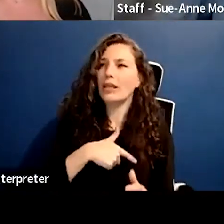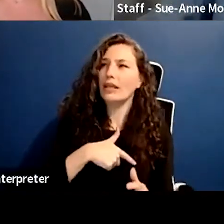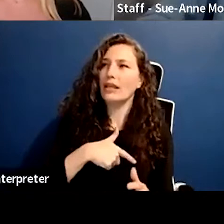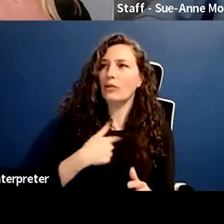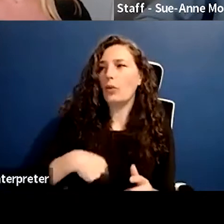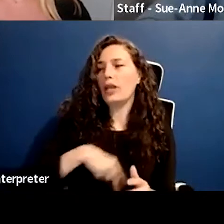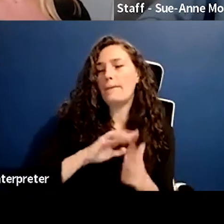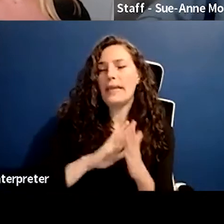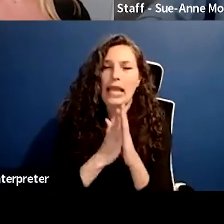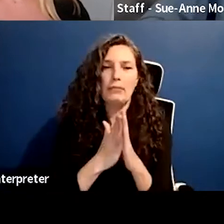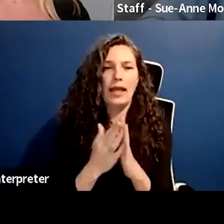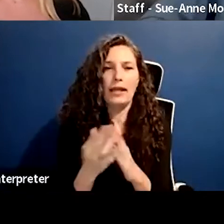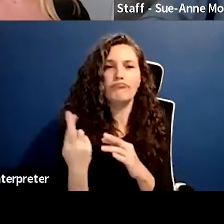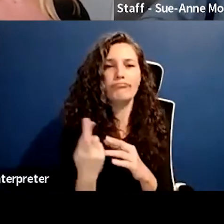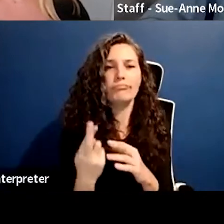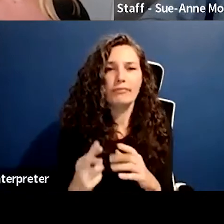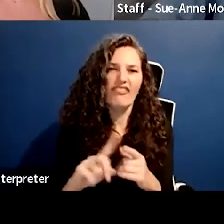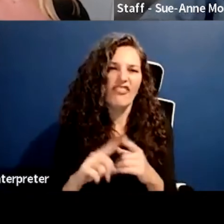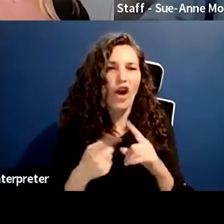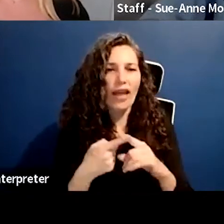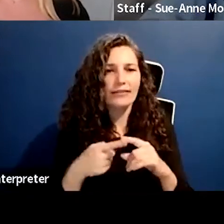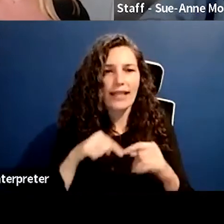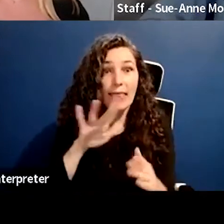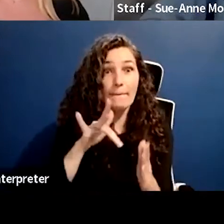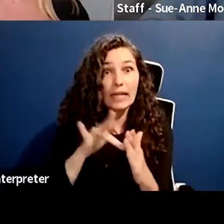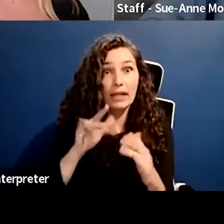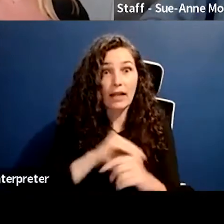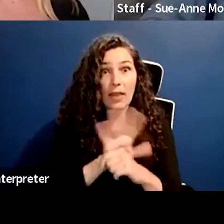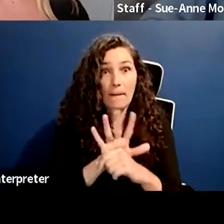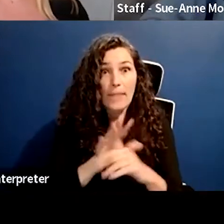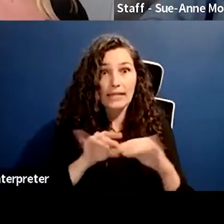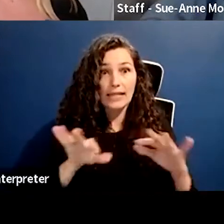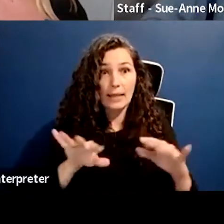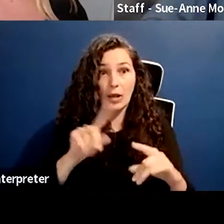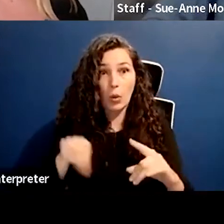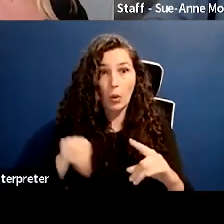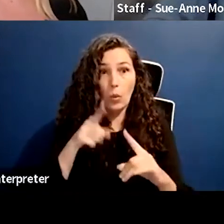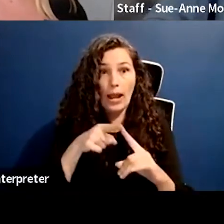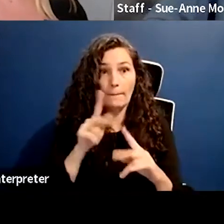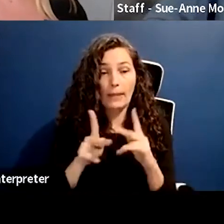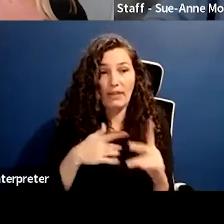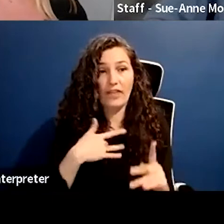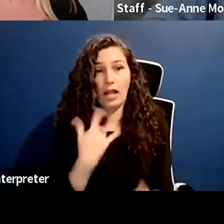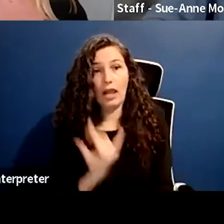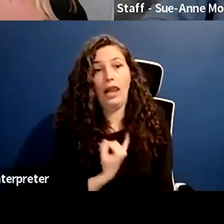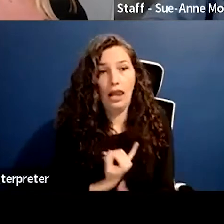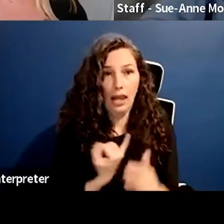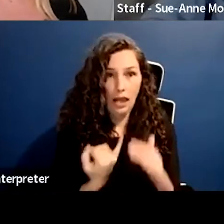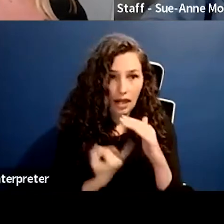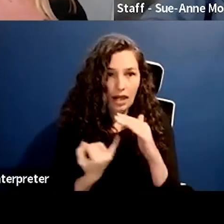So it's been a wonderful feeling of creating and also helping people have a better life,